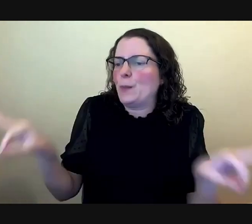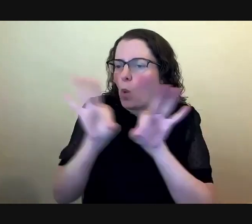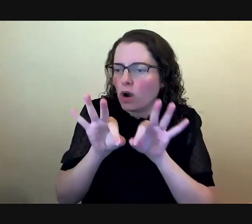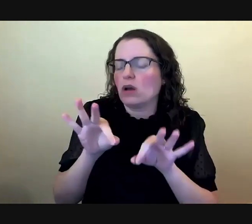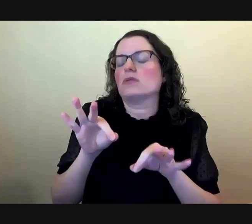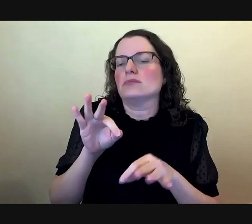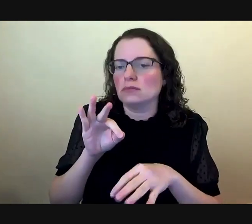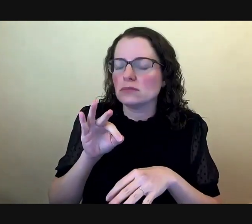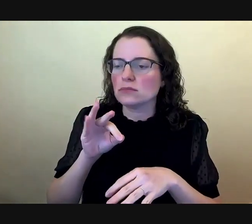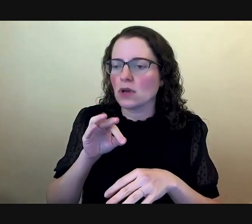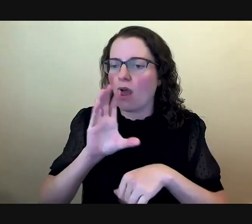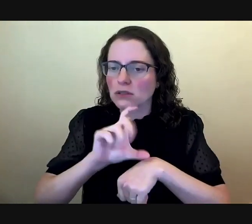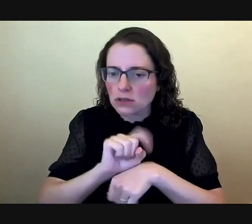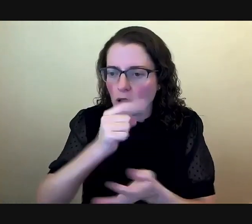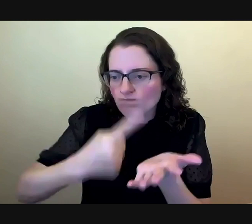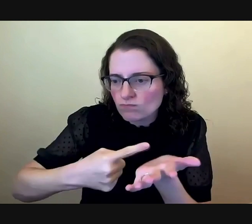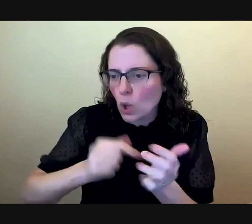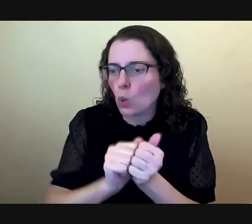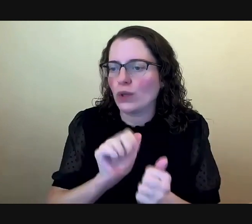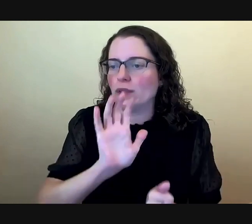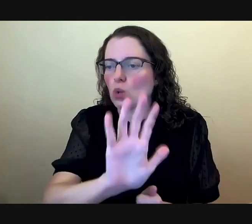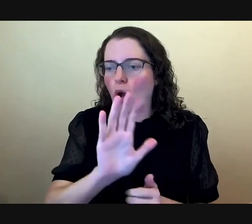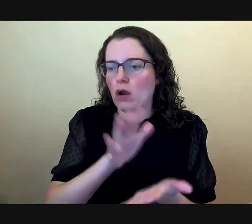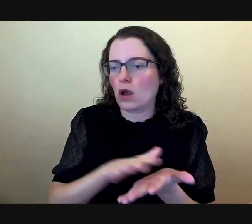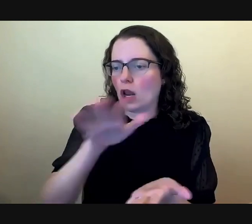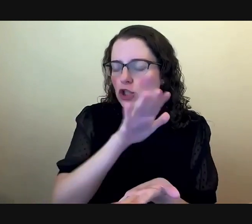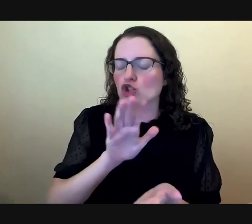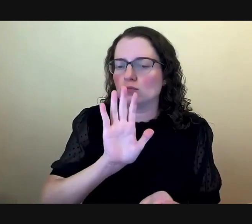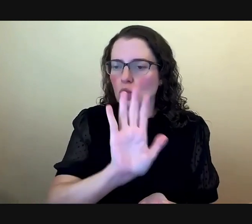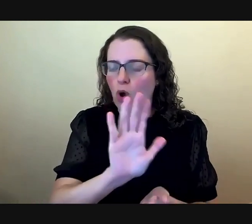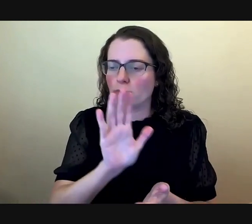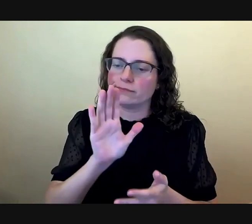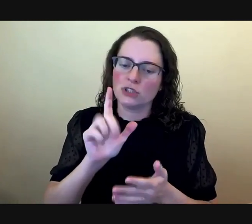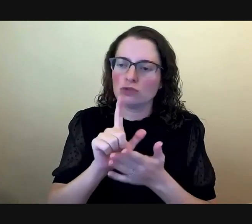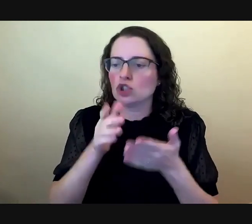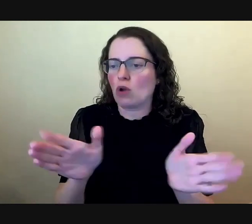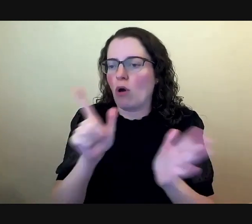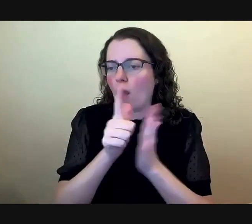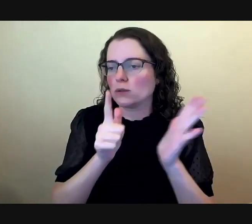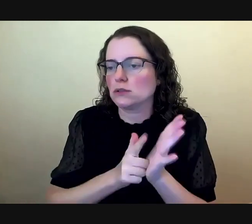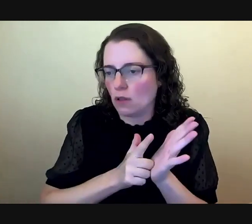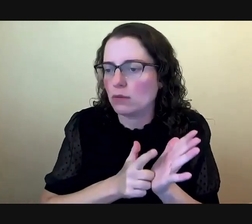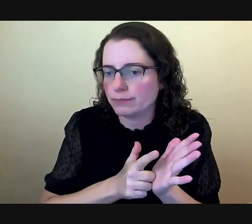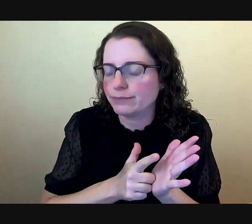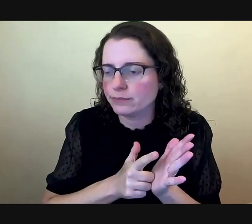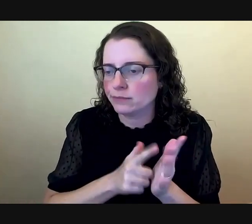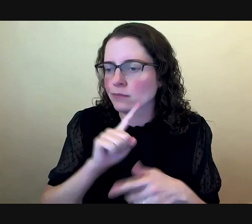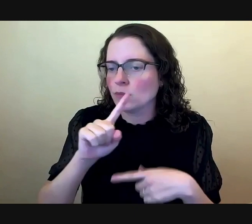And that's why it's important to consult and talk with your college general counsel